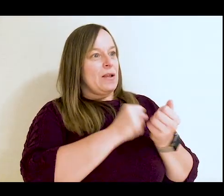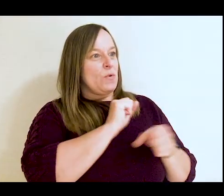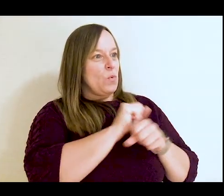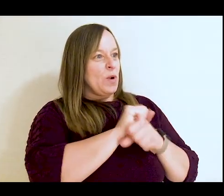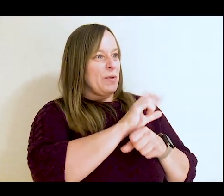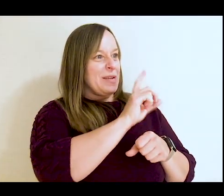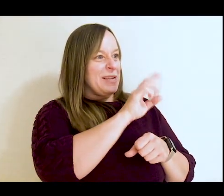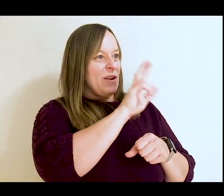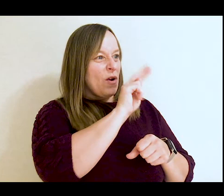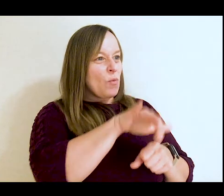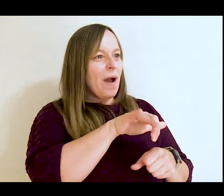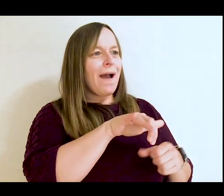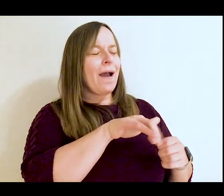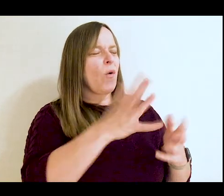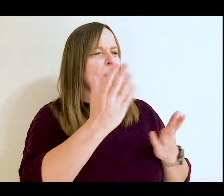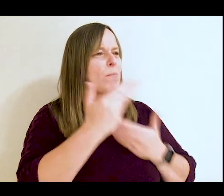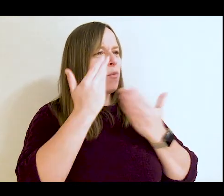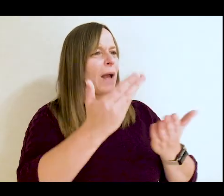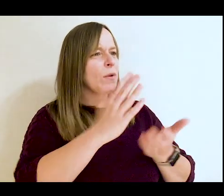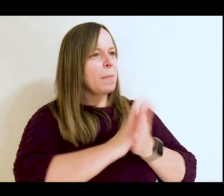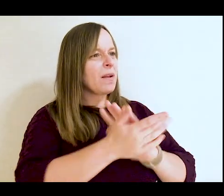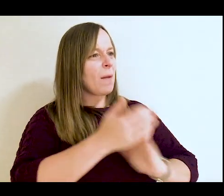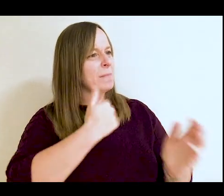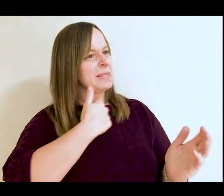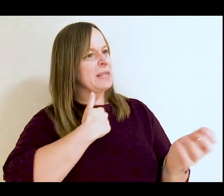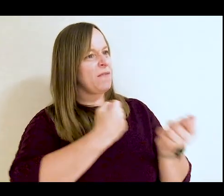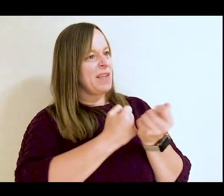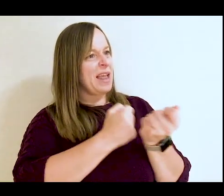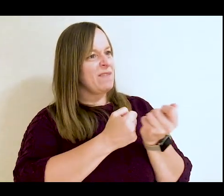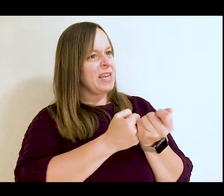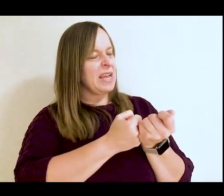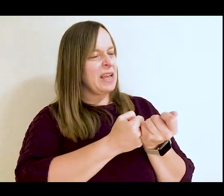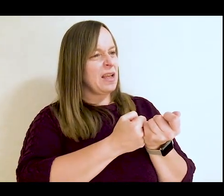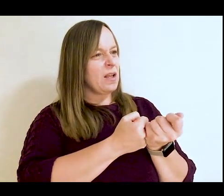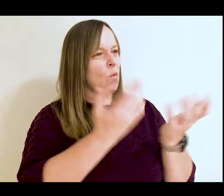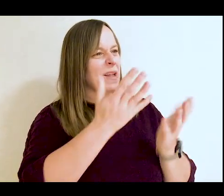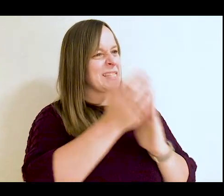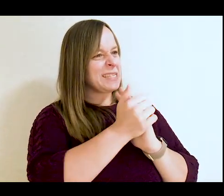after working with DRNY, what prompted you to become a self-advocate and what